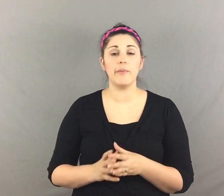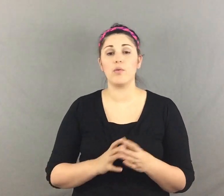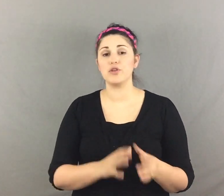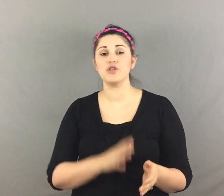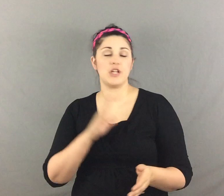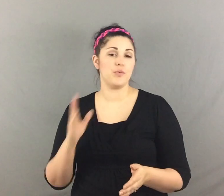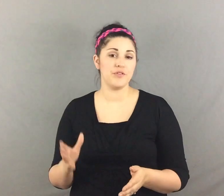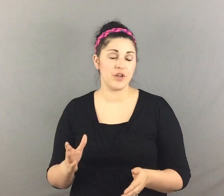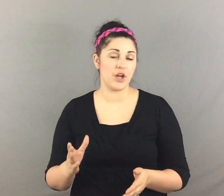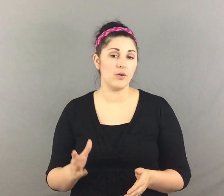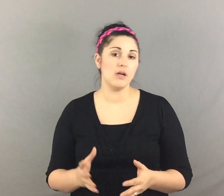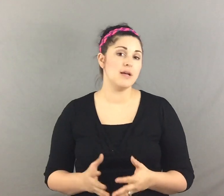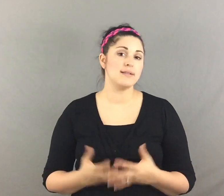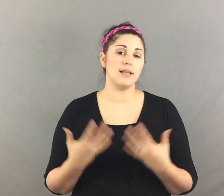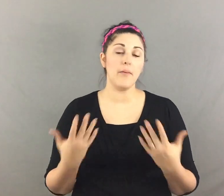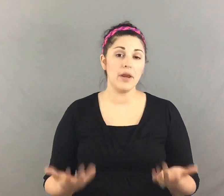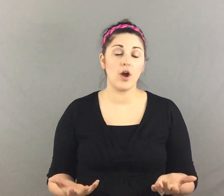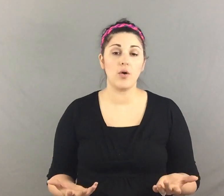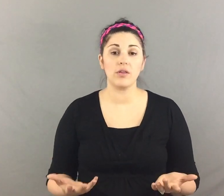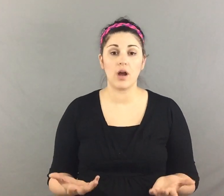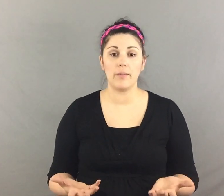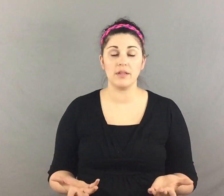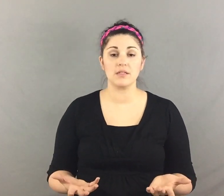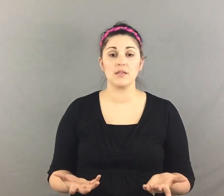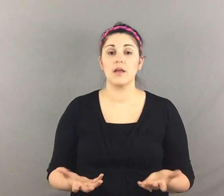moment. Once you're done with the video to let me know in comments,